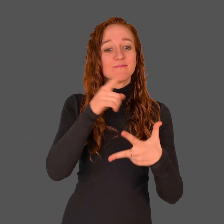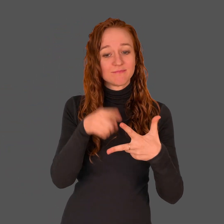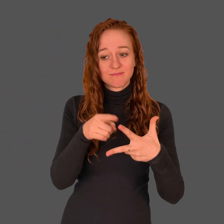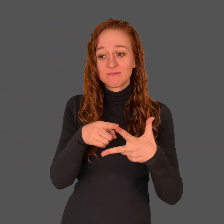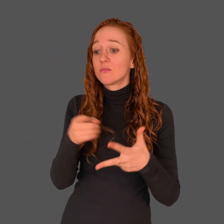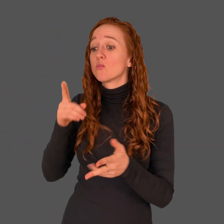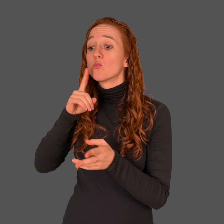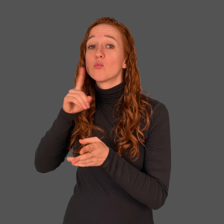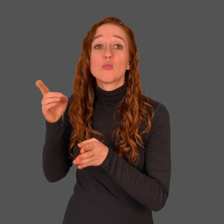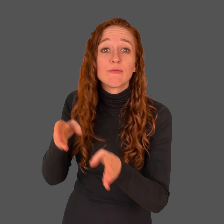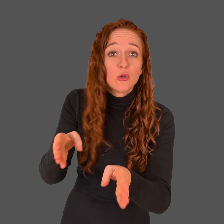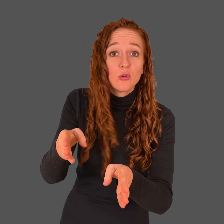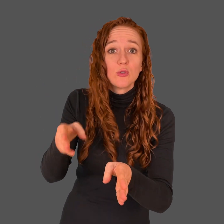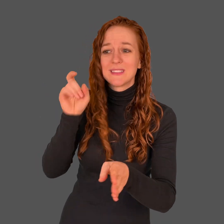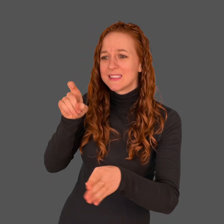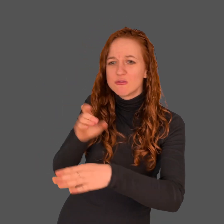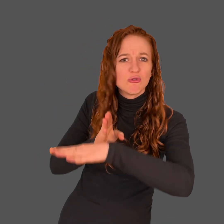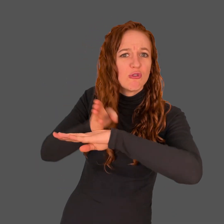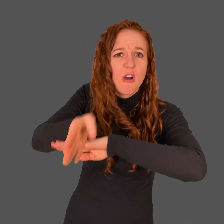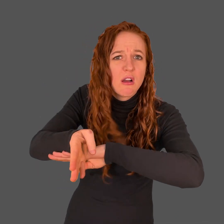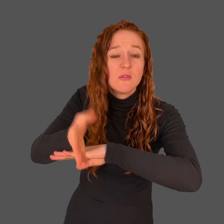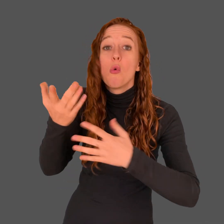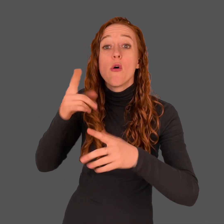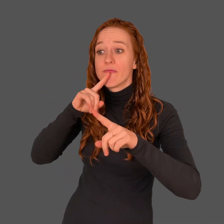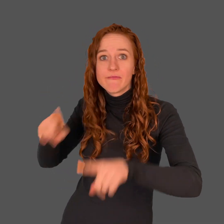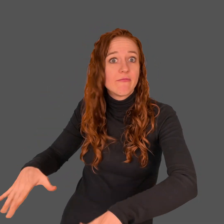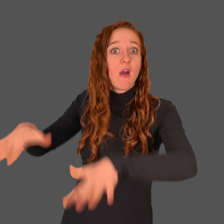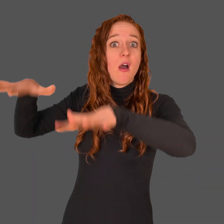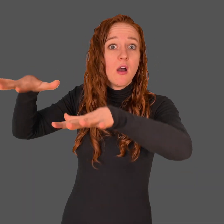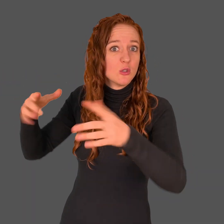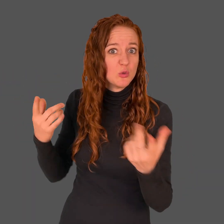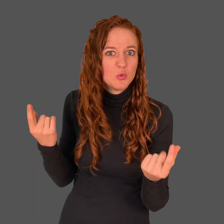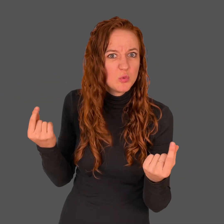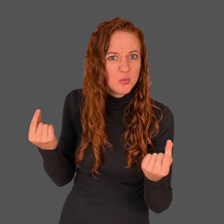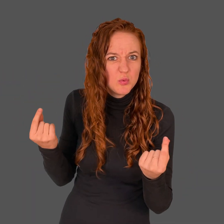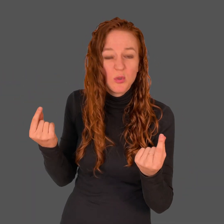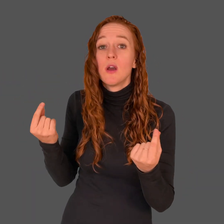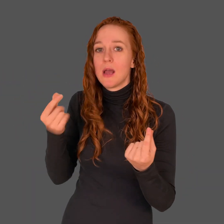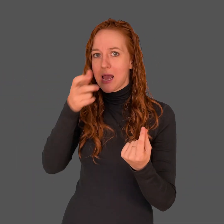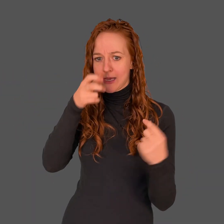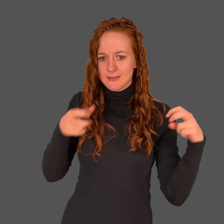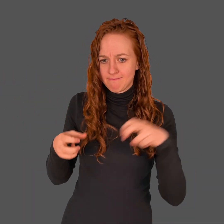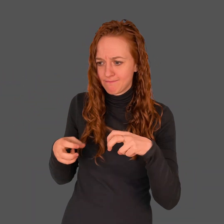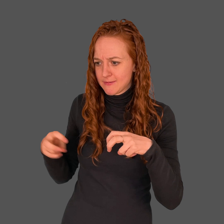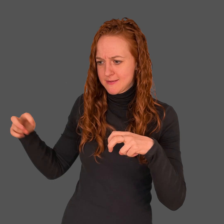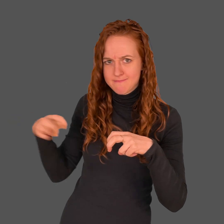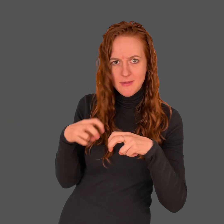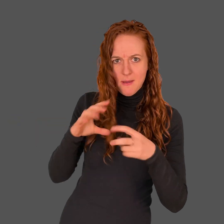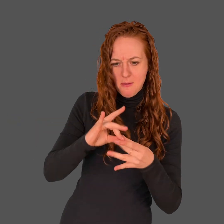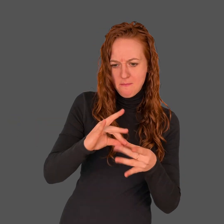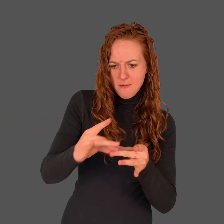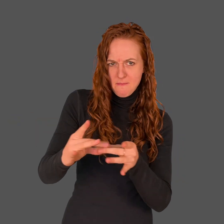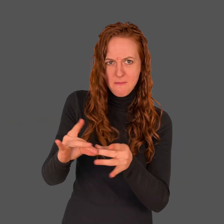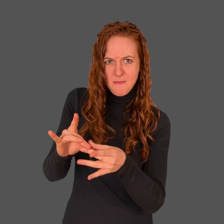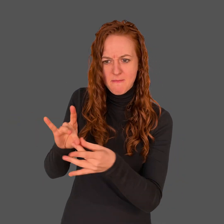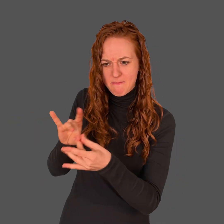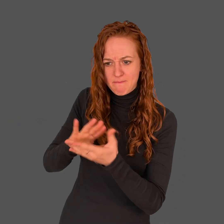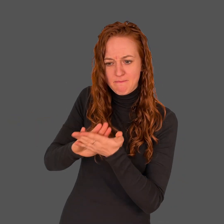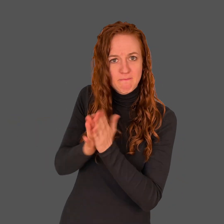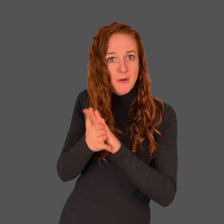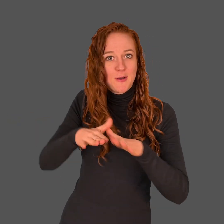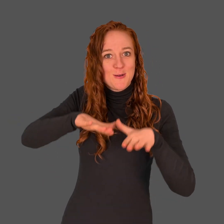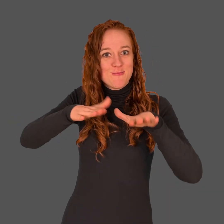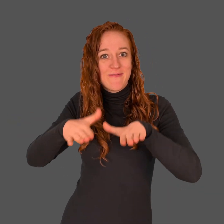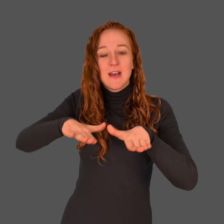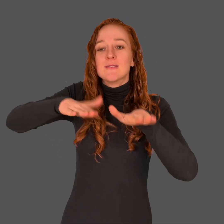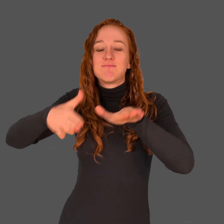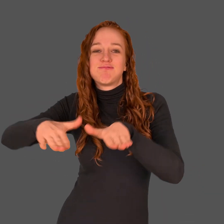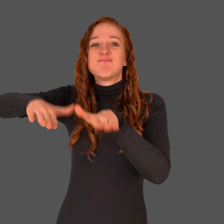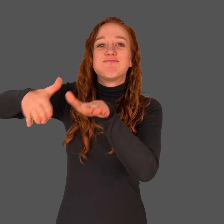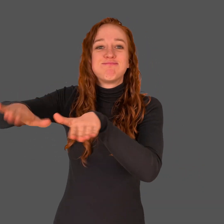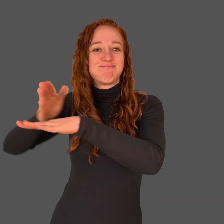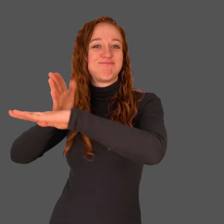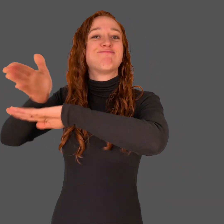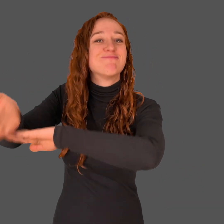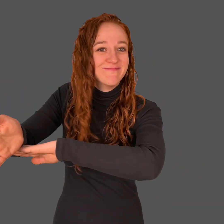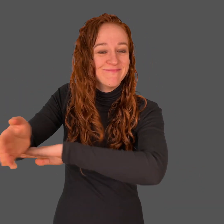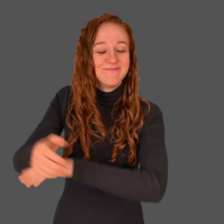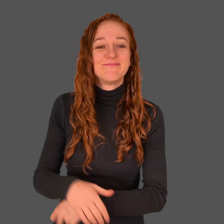They can even form rafts out of their own bodies in order to cross rivers or survive floods.